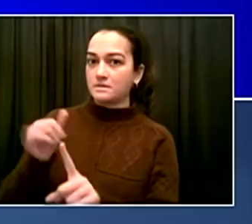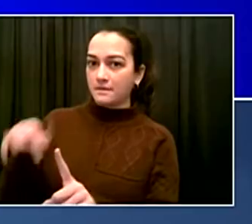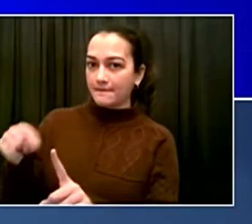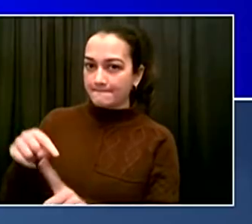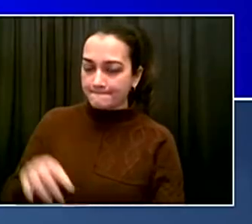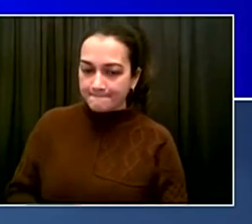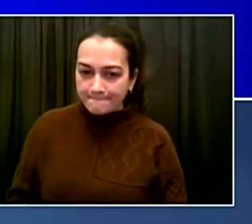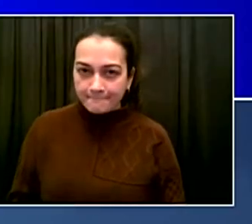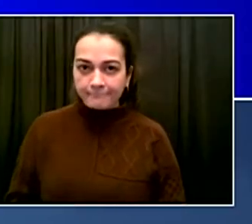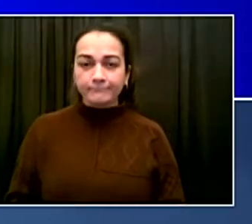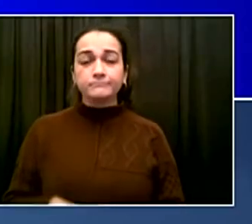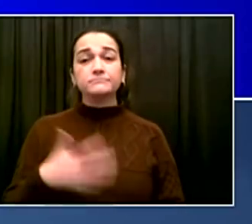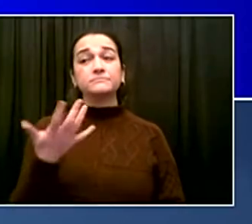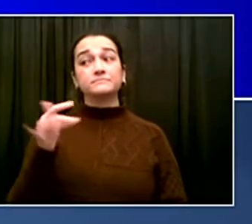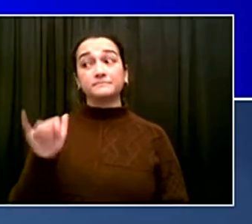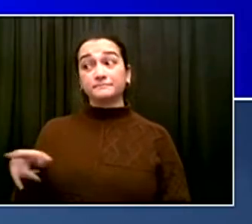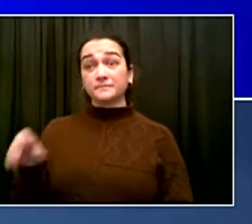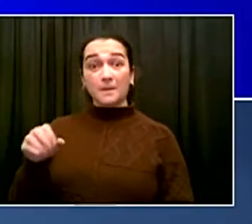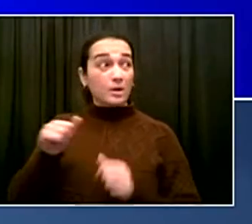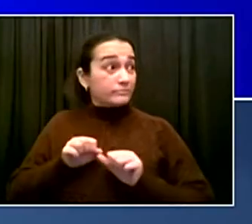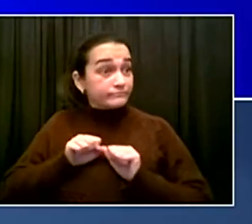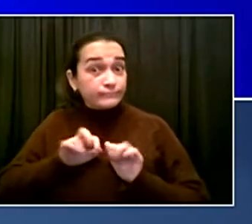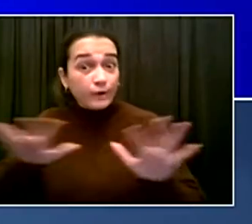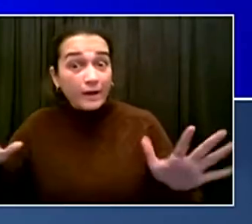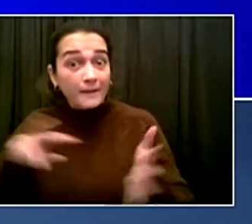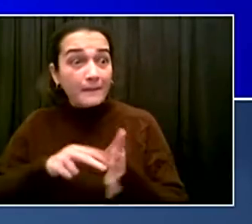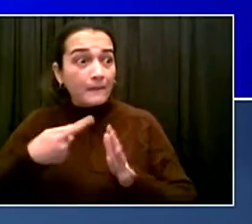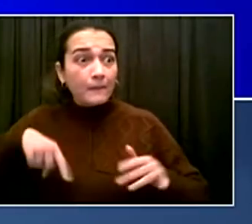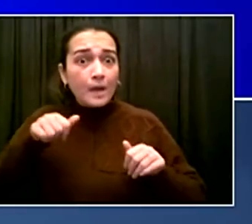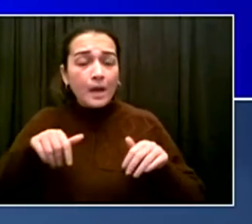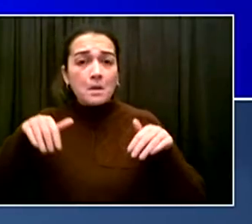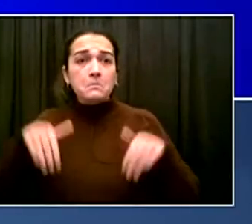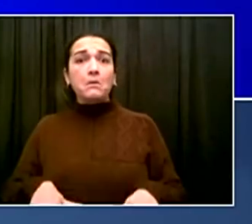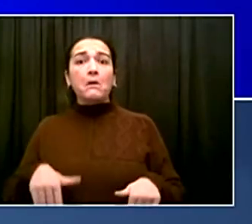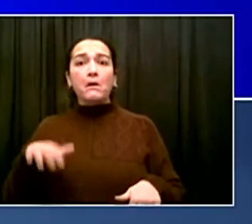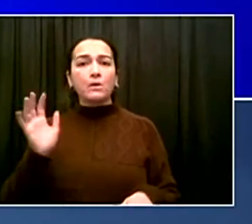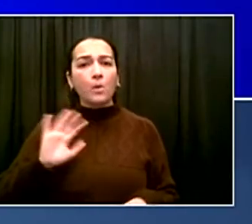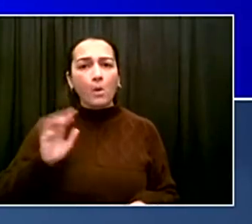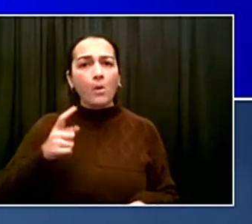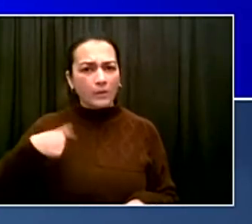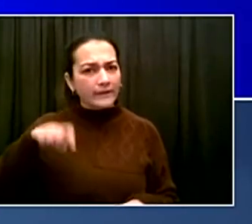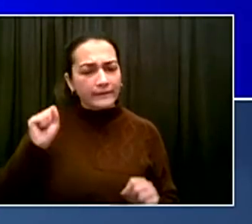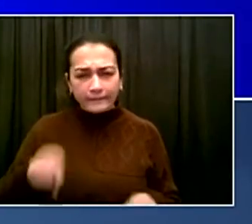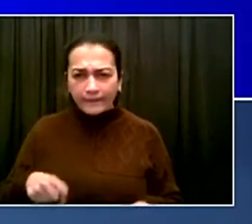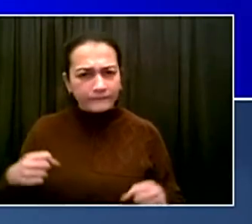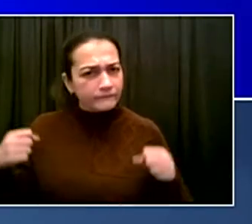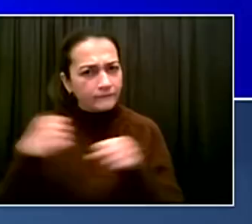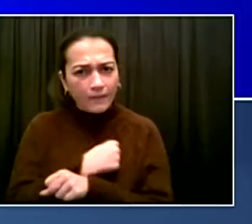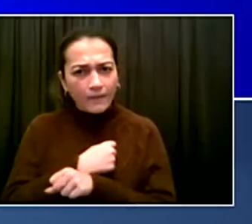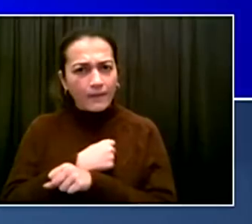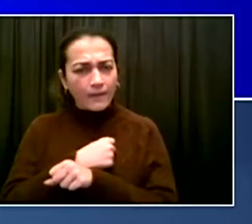VACCINATIONS WORK TO LESSEN THE EFFECT OF OMICRON, TO MAKE SURE THE OUTCOMES FOR EACH NEW YORKER ARE BETTER BECAUSE THEY ARE VACCINATED. CLEARLY, A CHALLENGE, A NEW